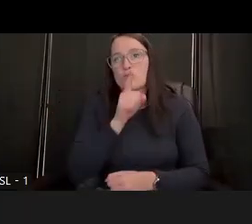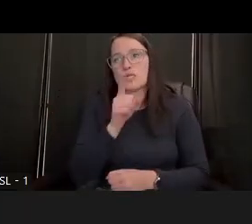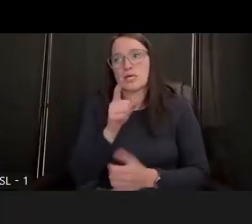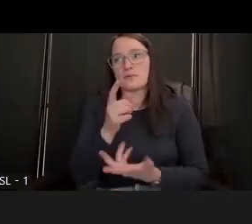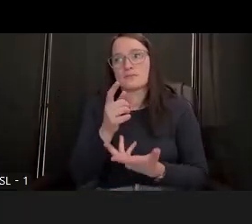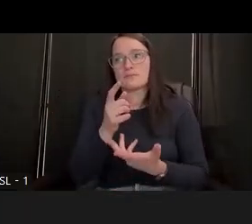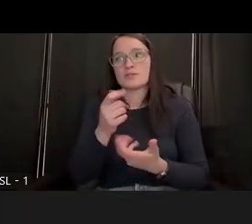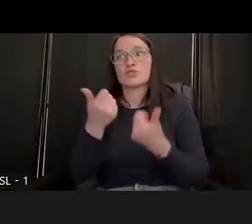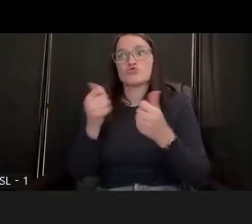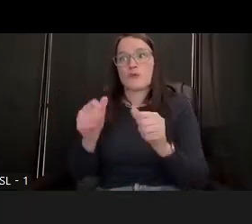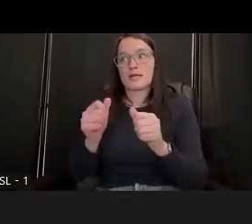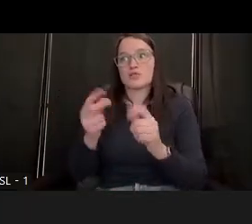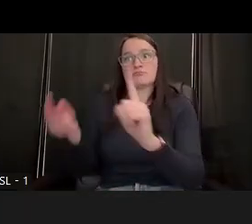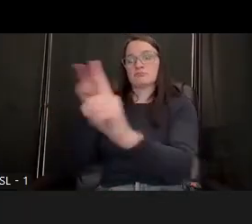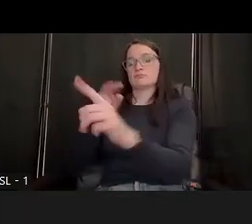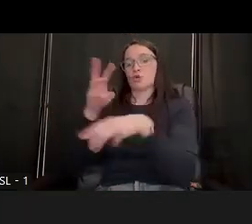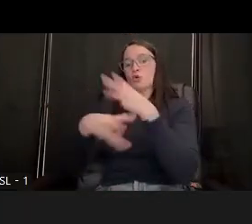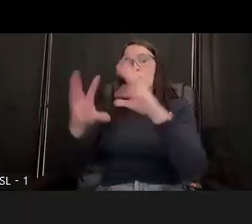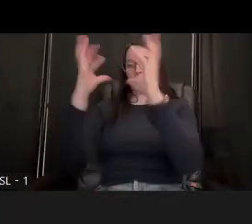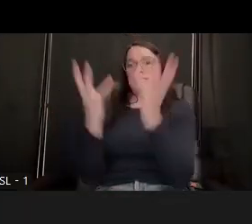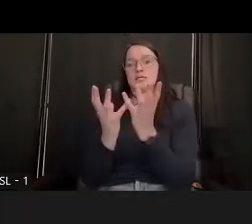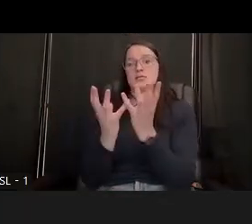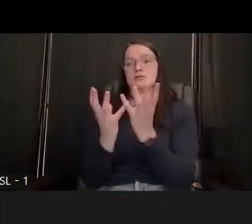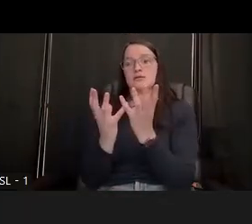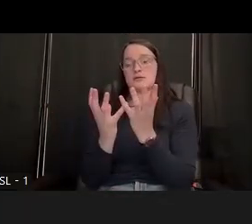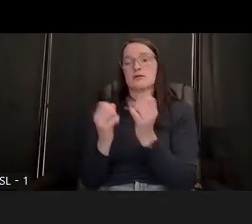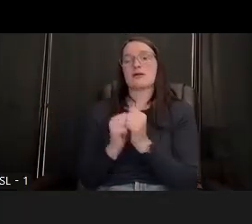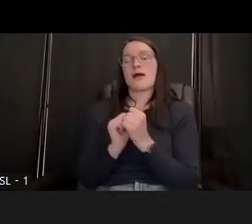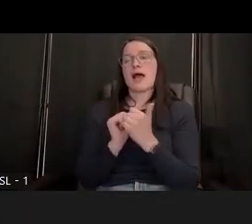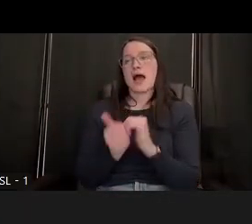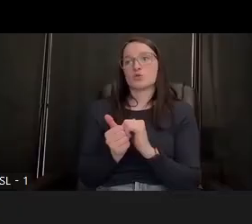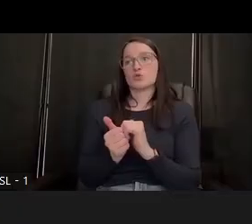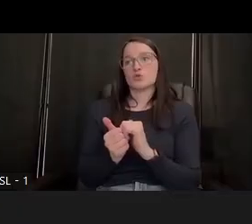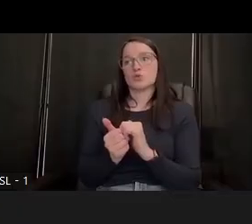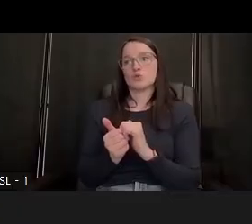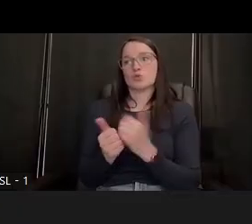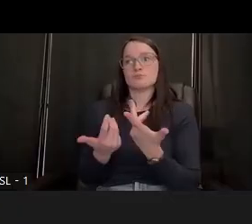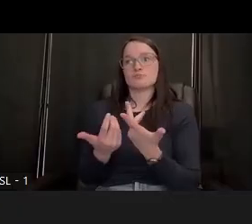order to impact the hiring of more and more people with disabilities into community workplaces.